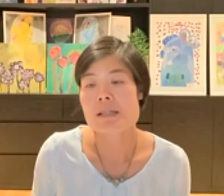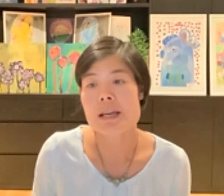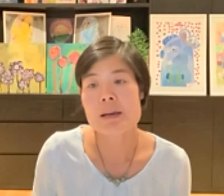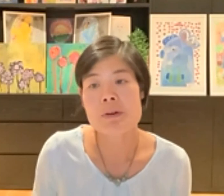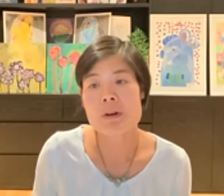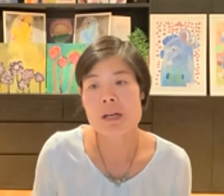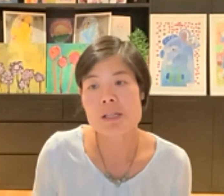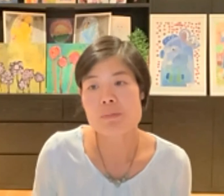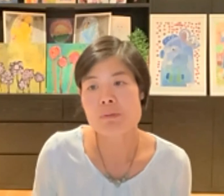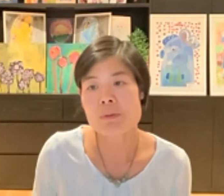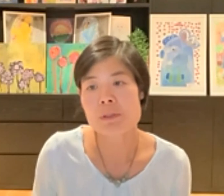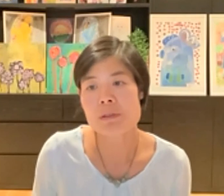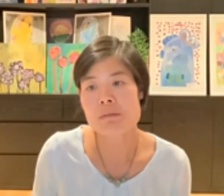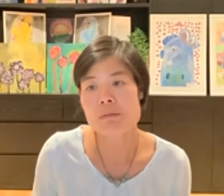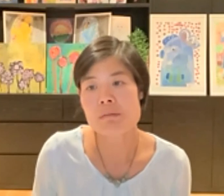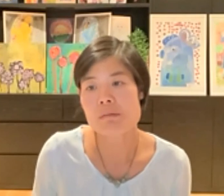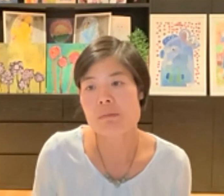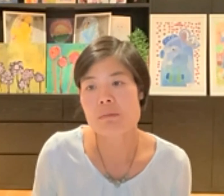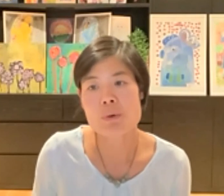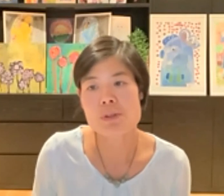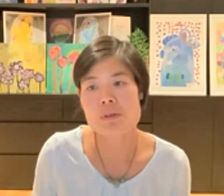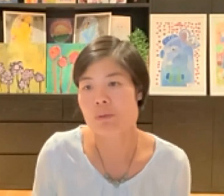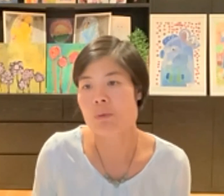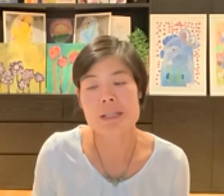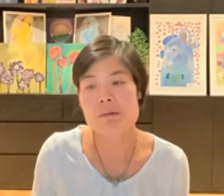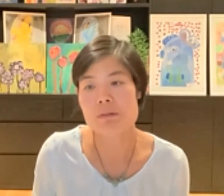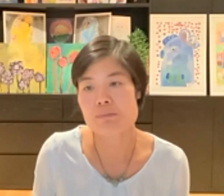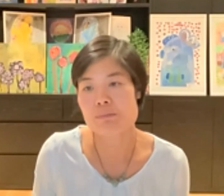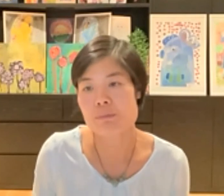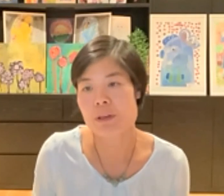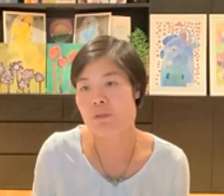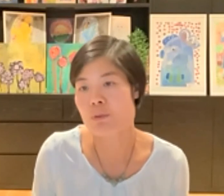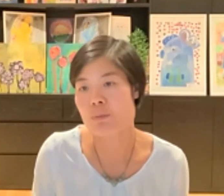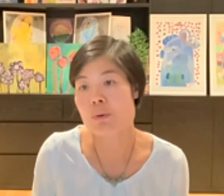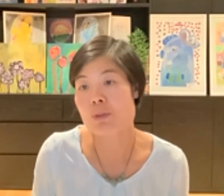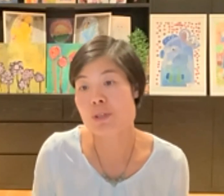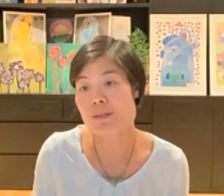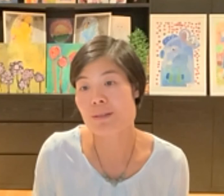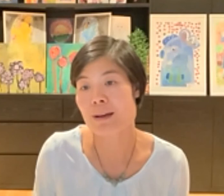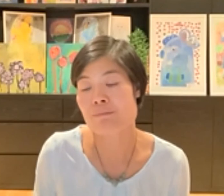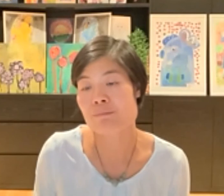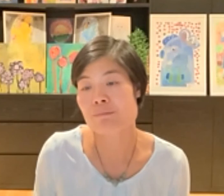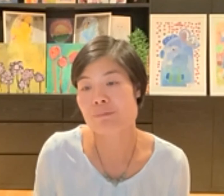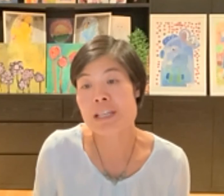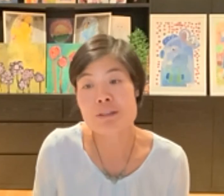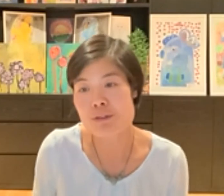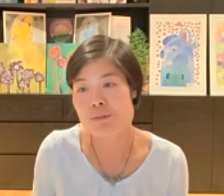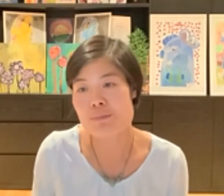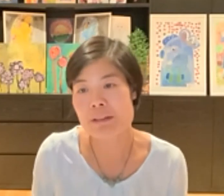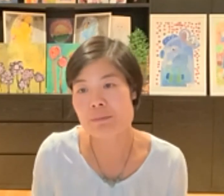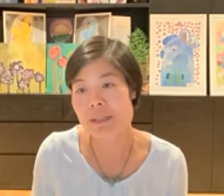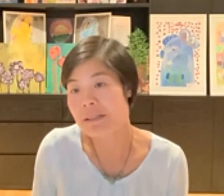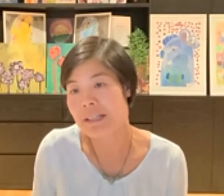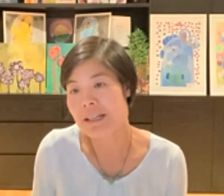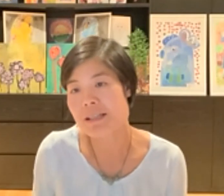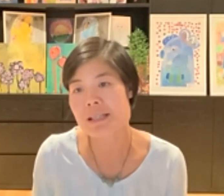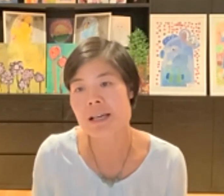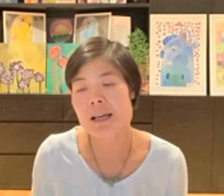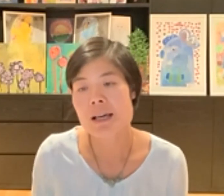The MRI is the one that will give you the most yield or bang for bucks, I guess.